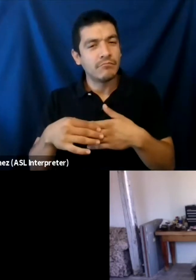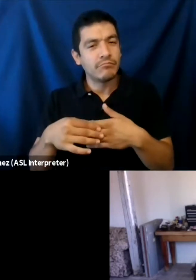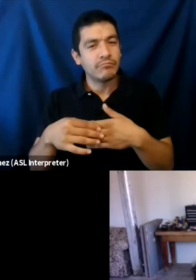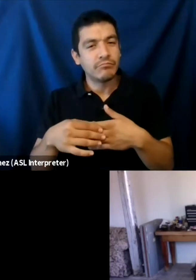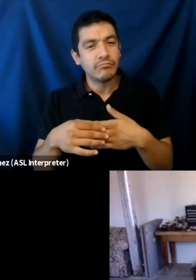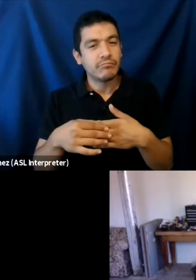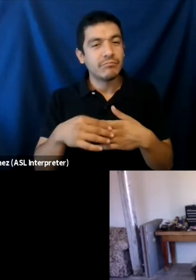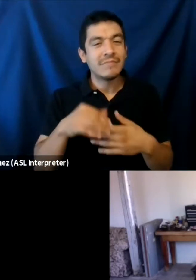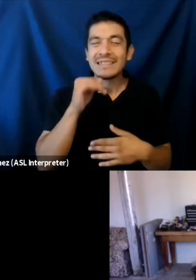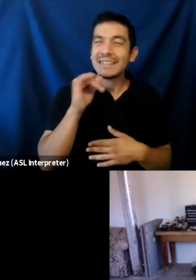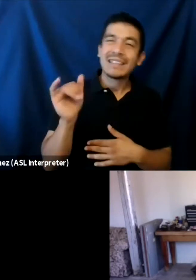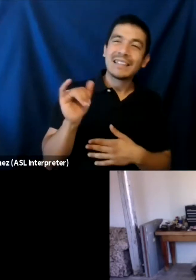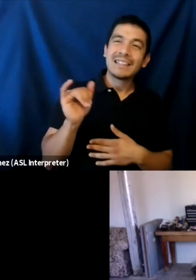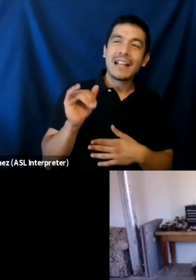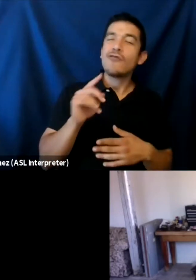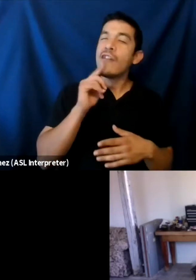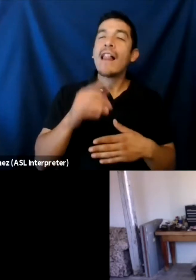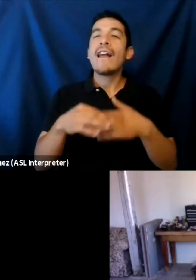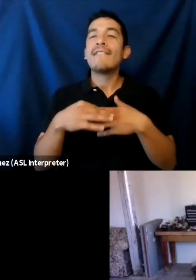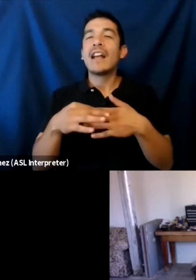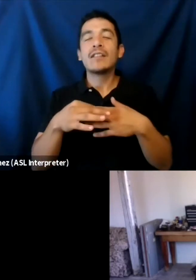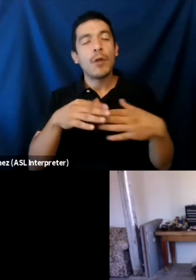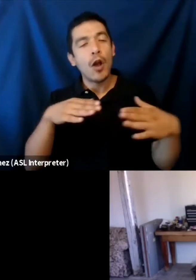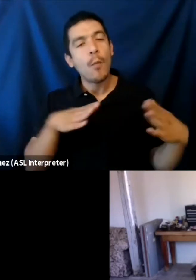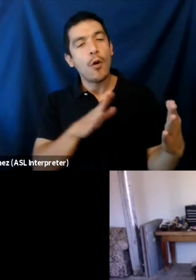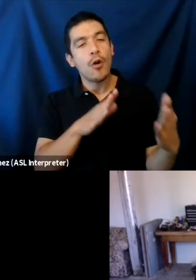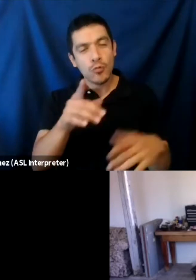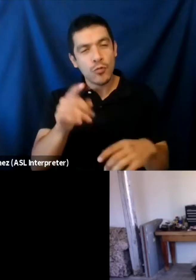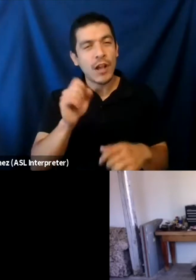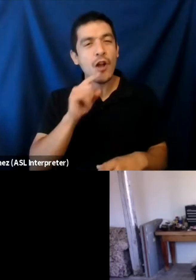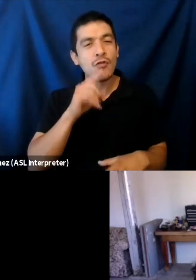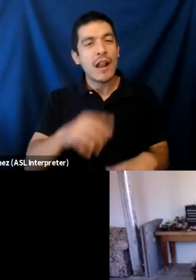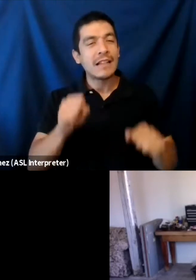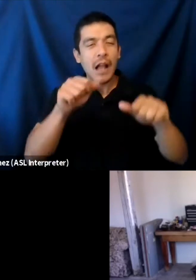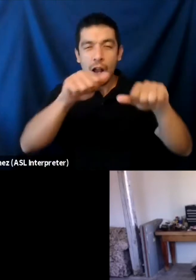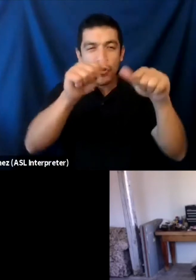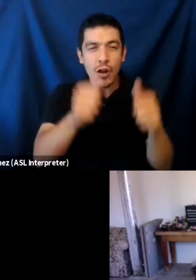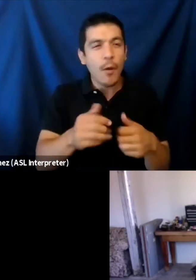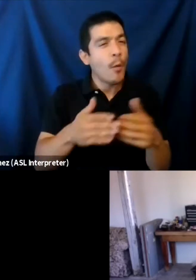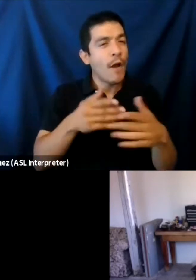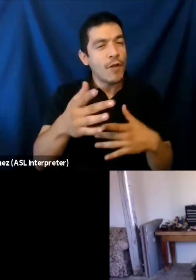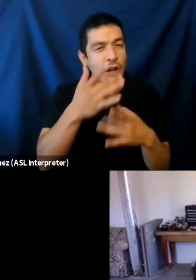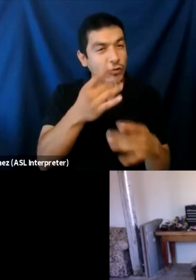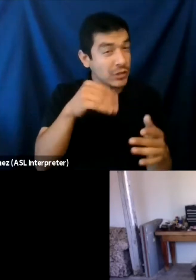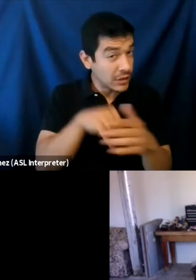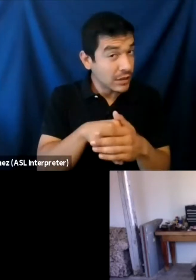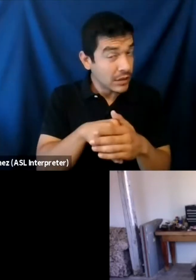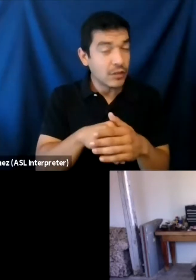not even like it's such a flexible approach. You could really take the shape of whatever you're interested in, and so through documentary,